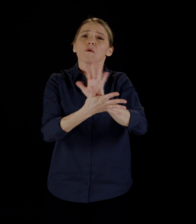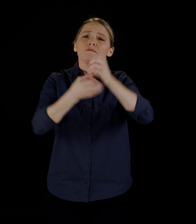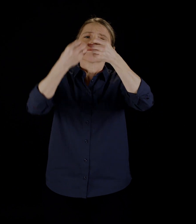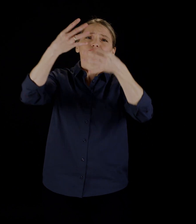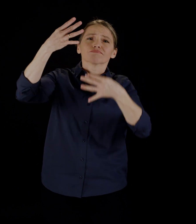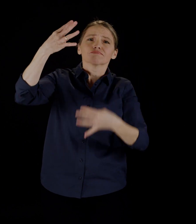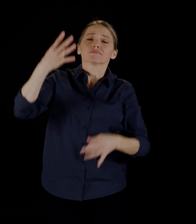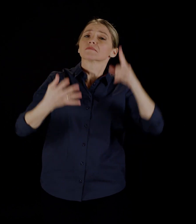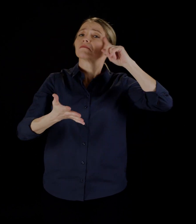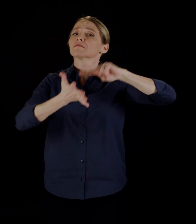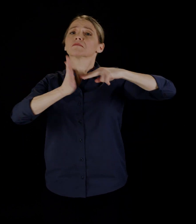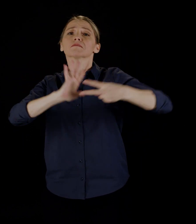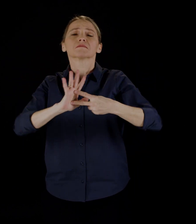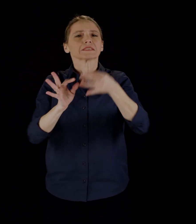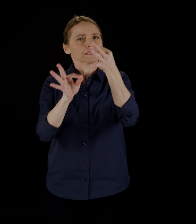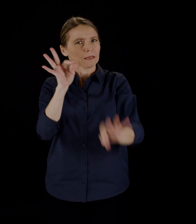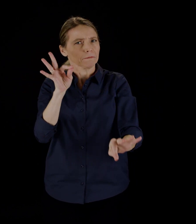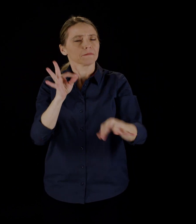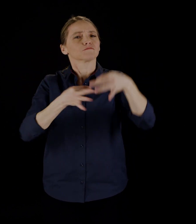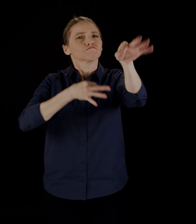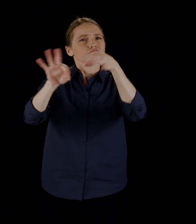as may be amended from time to time.